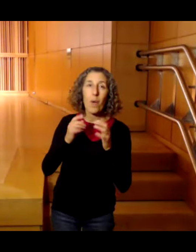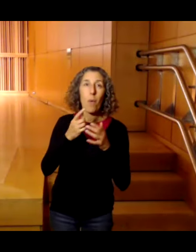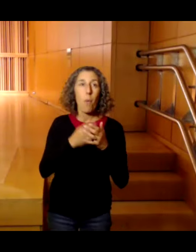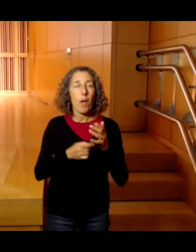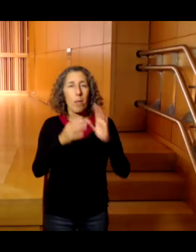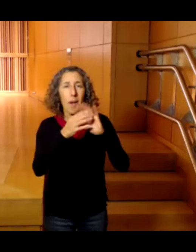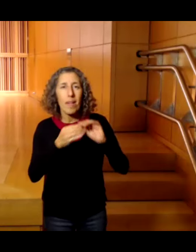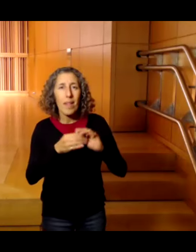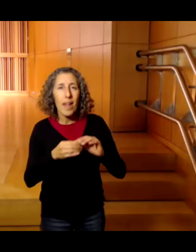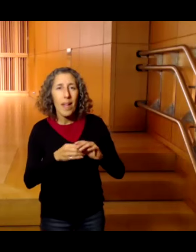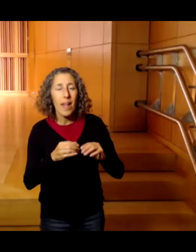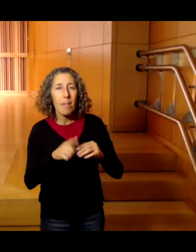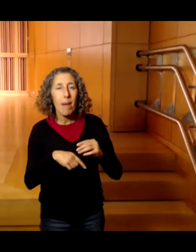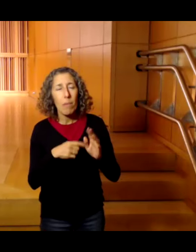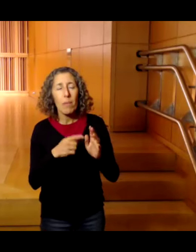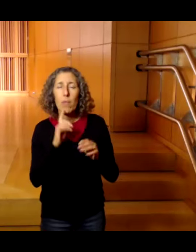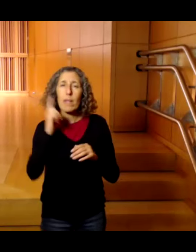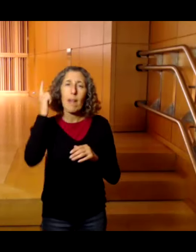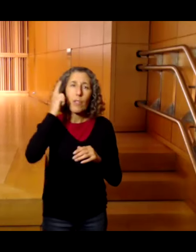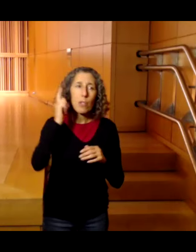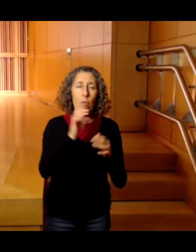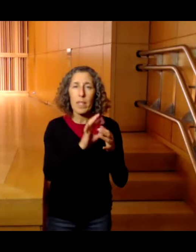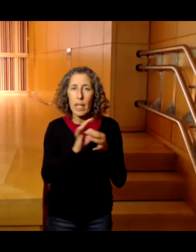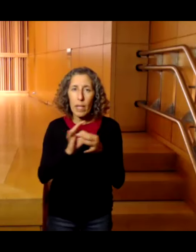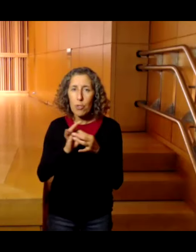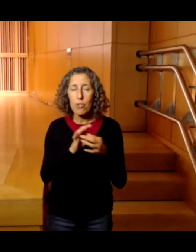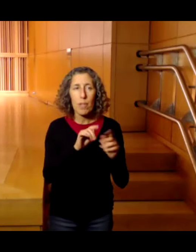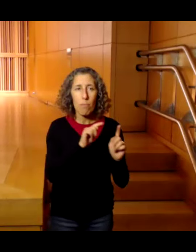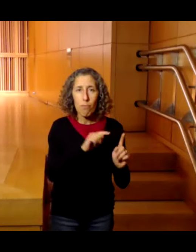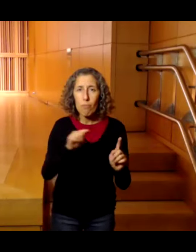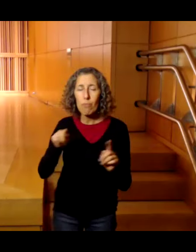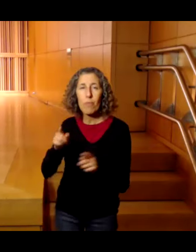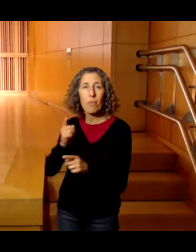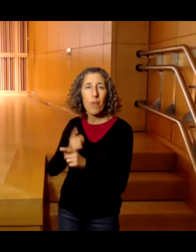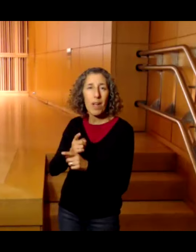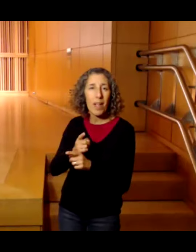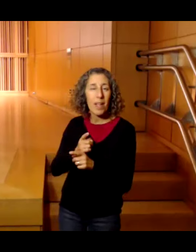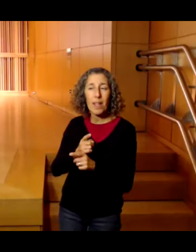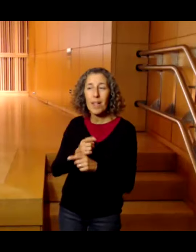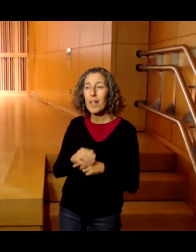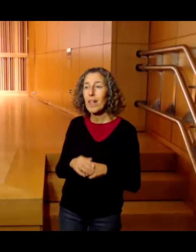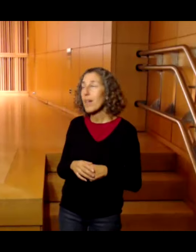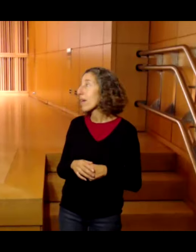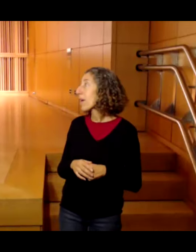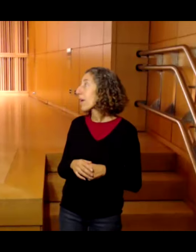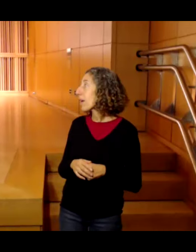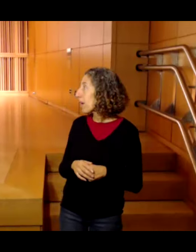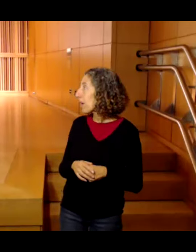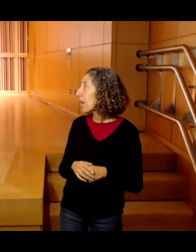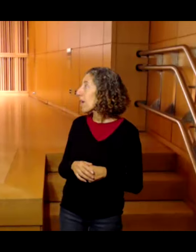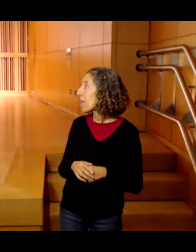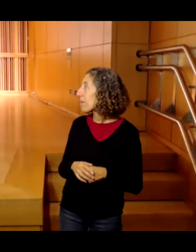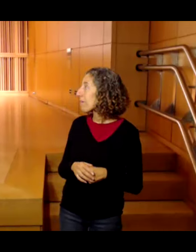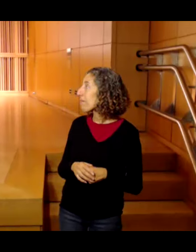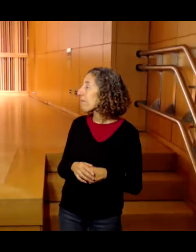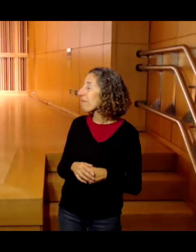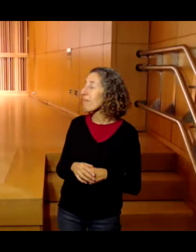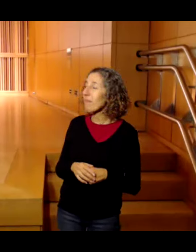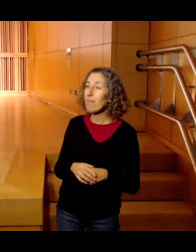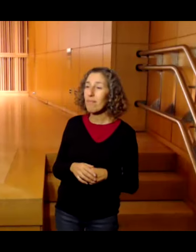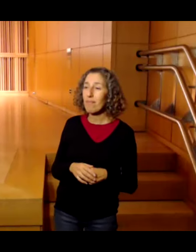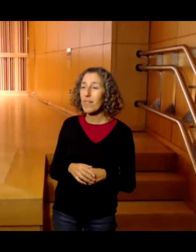logical in relation to me. But I will, um… I'll accept that.